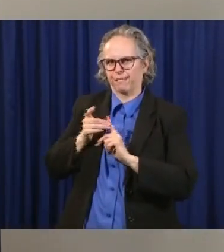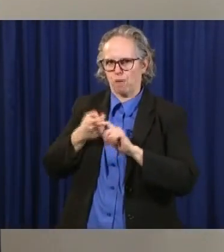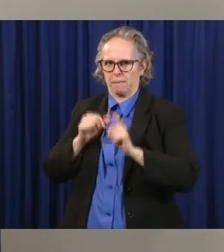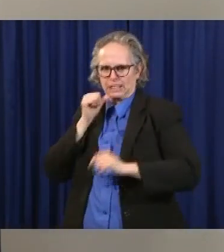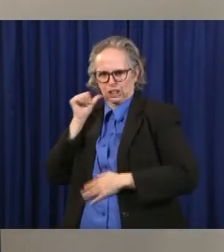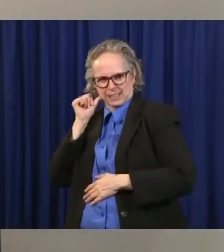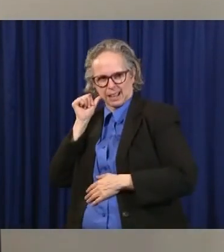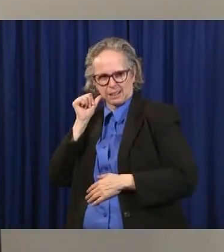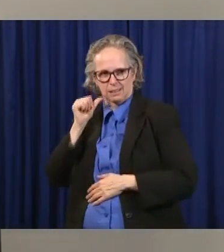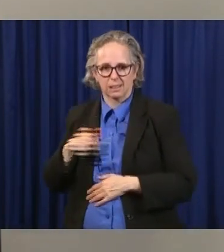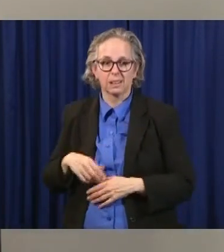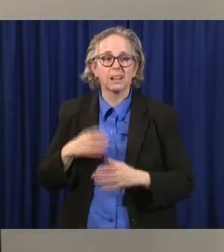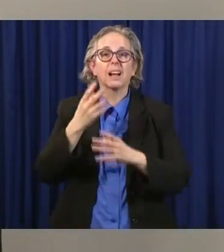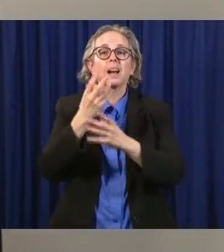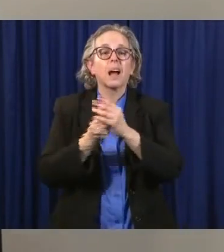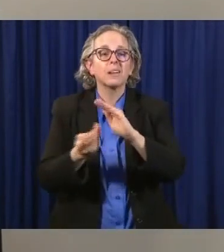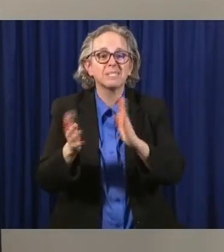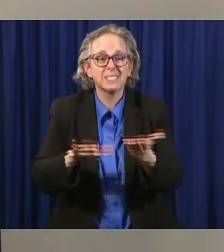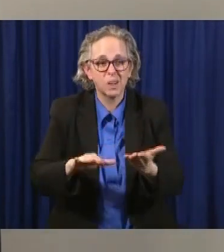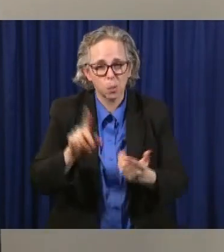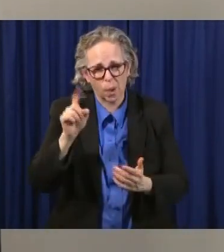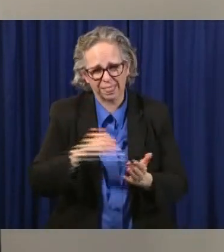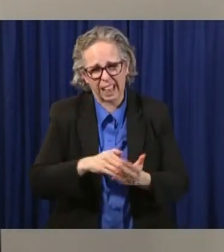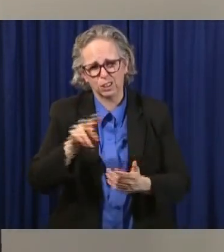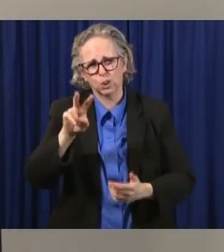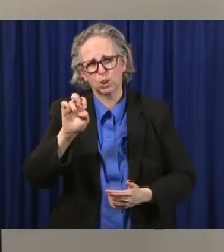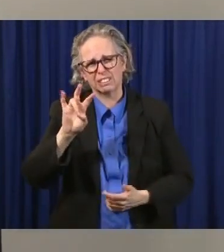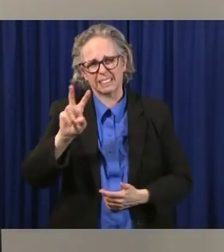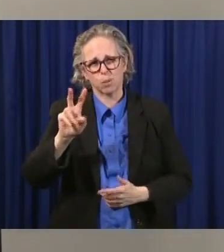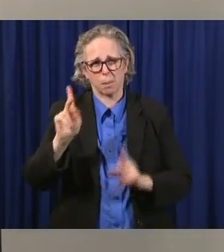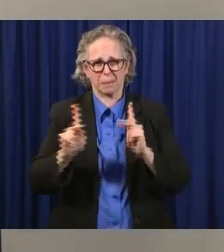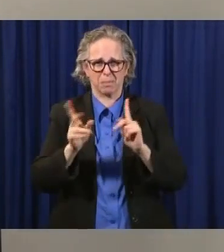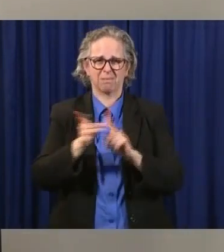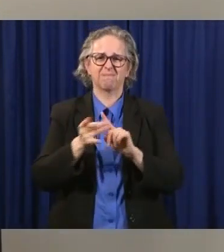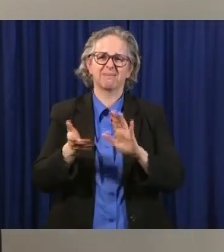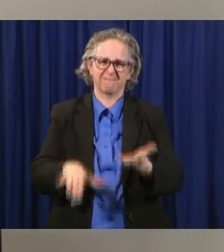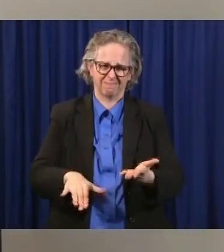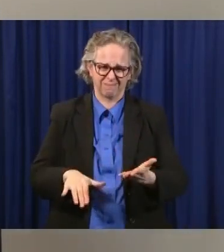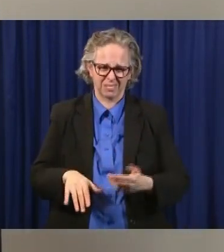AND OUR CASES ARE UP FROM 555 FROM YESTERDAY. OUR DEATHS IN OHIO ARE AT